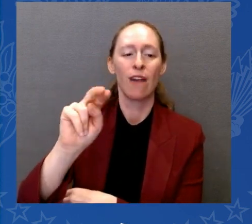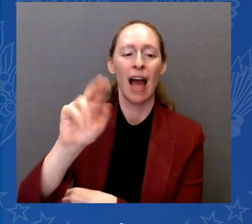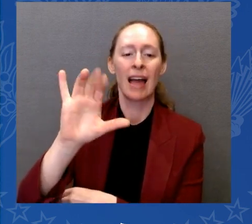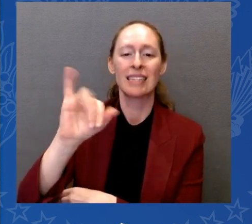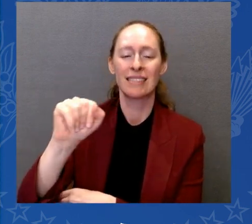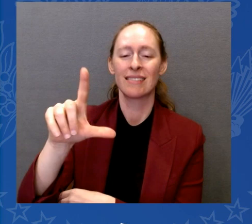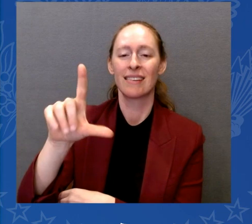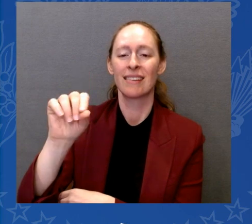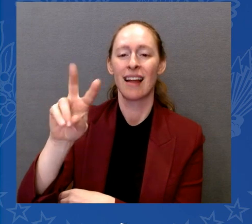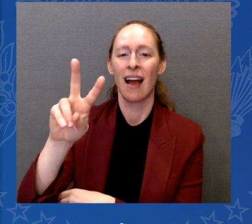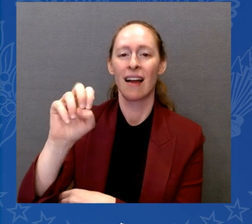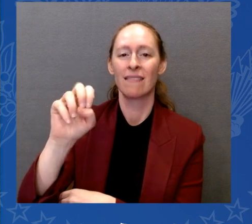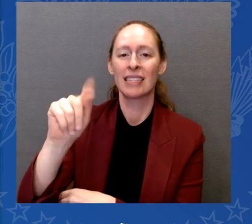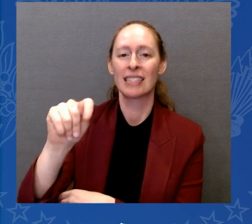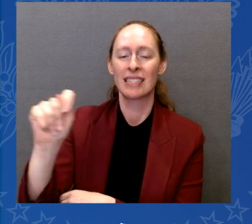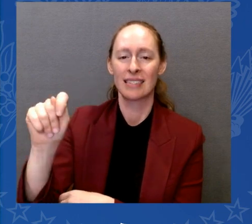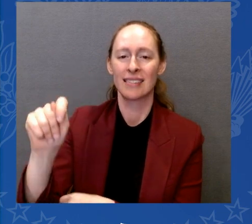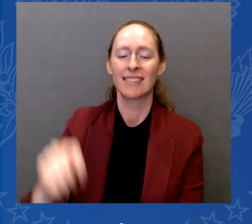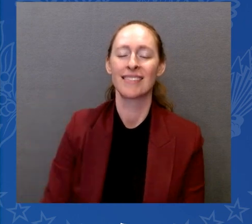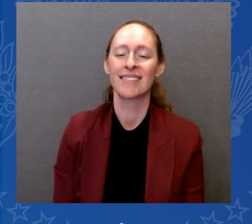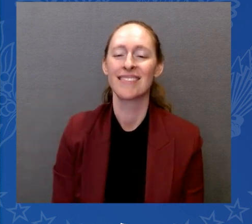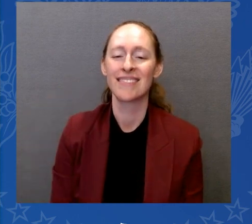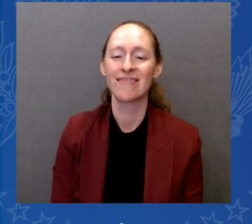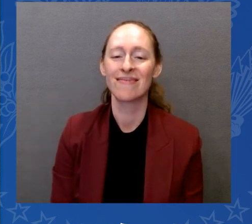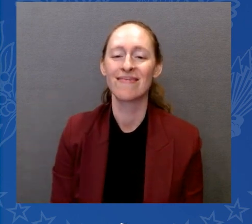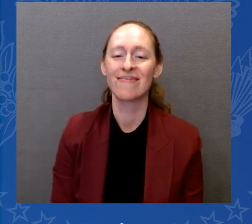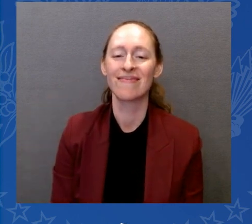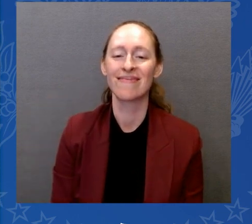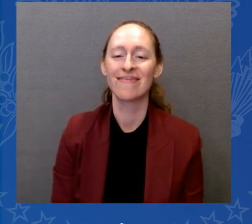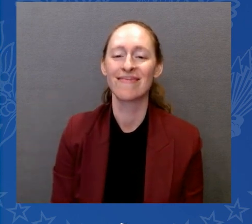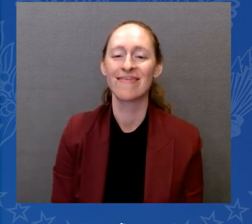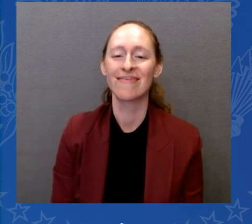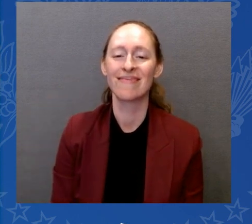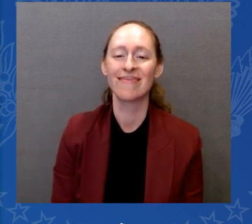God love you.